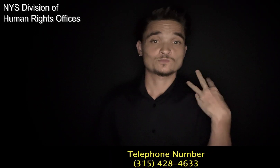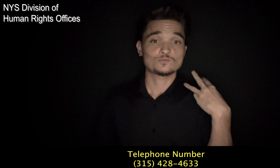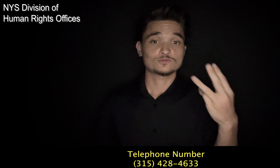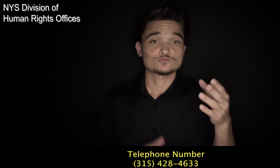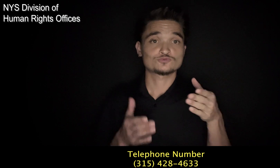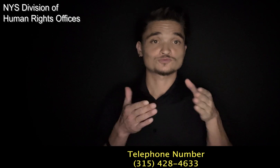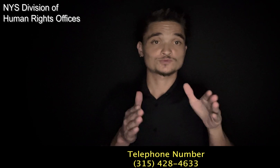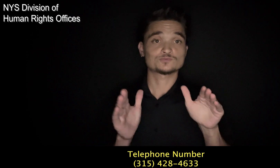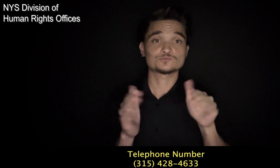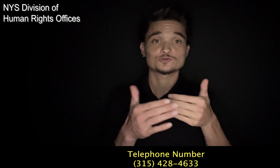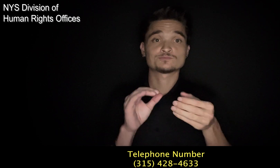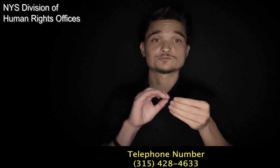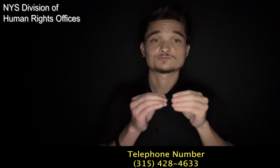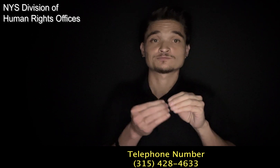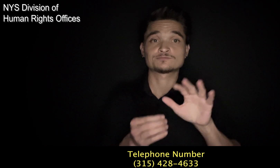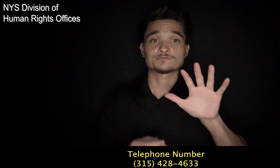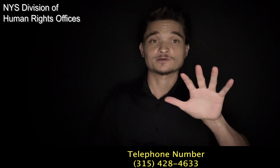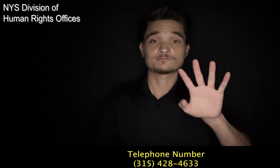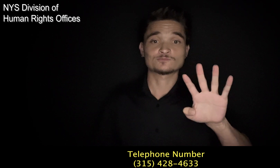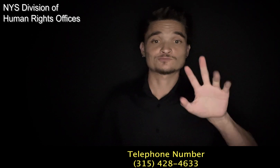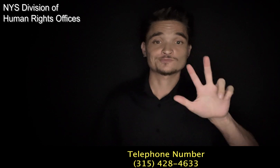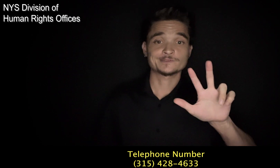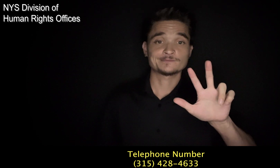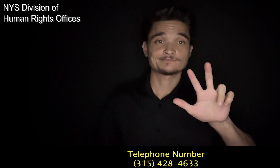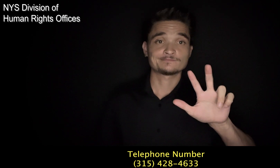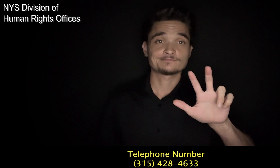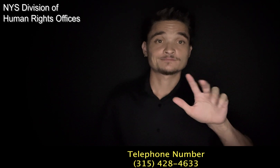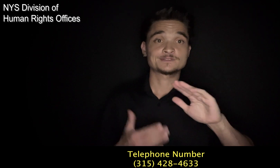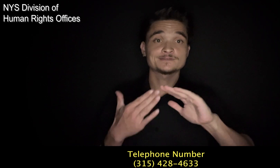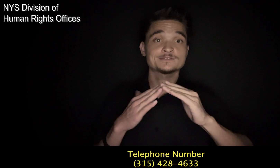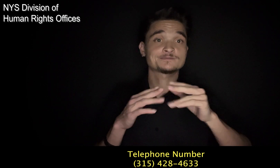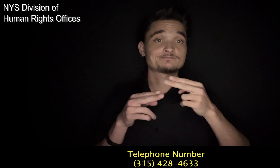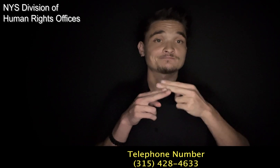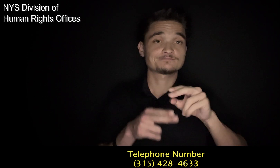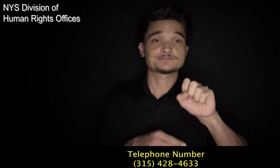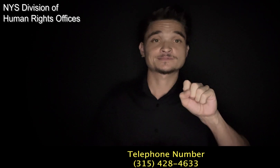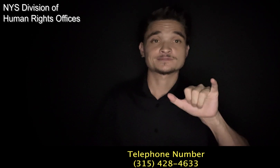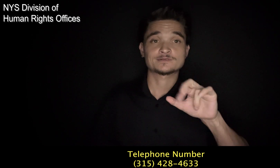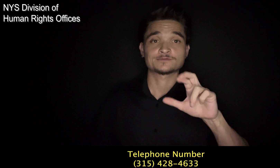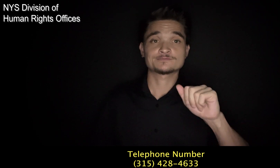Telephone Number (315) 428-4633